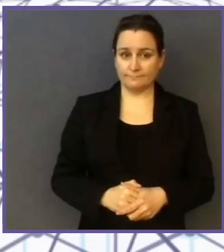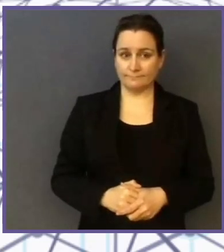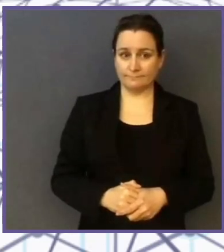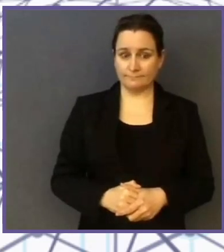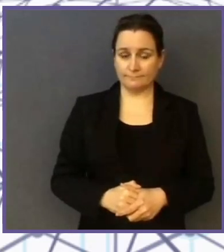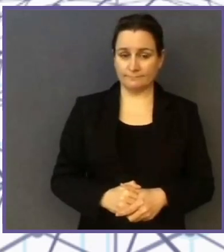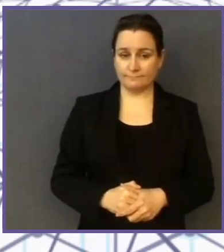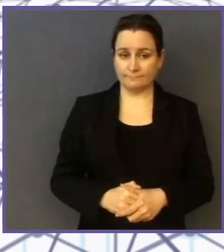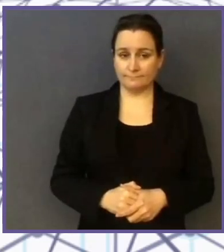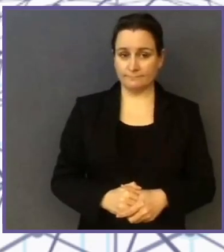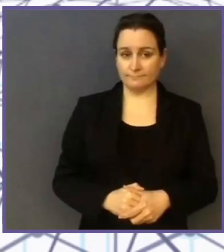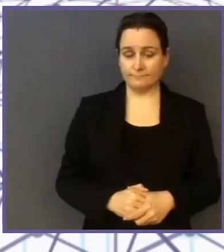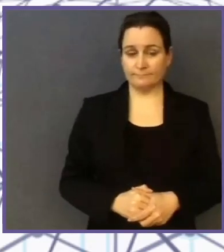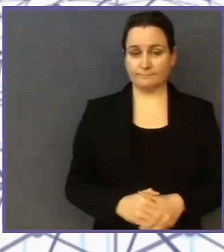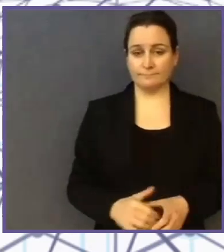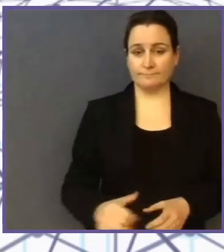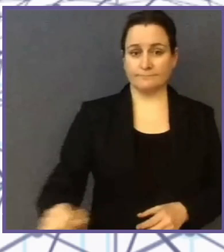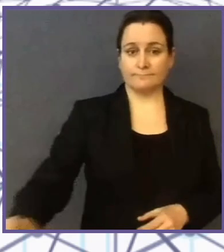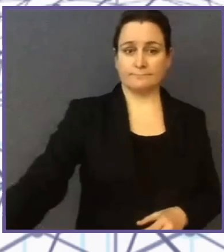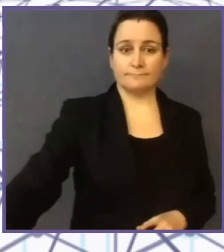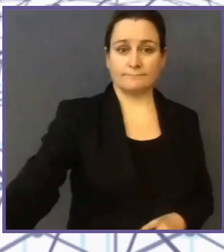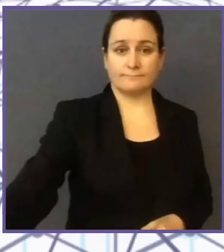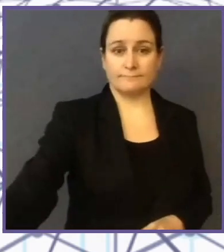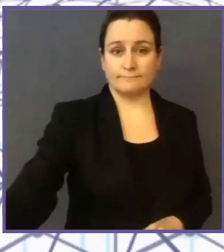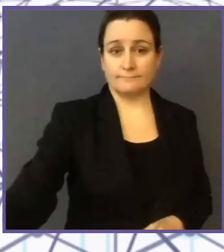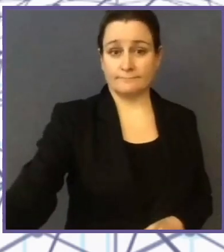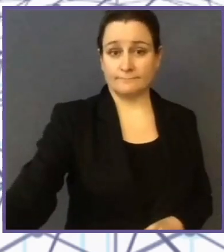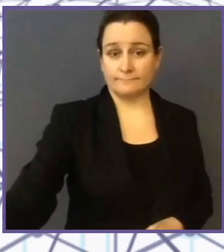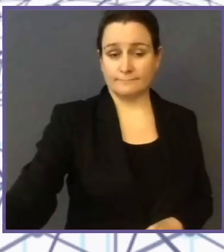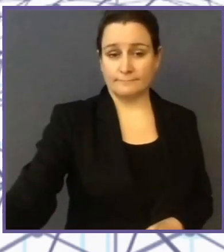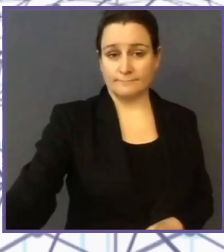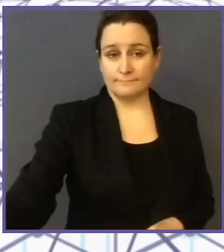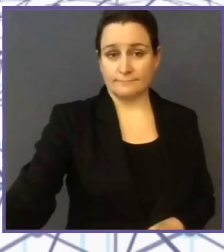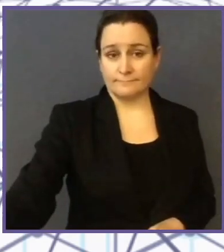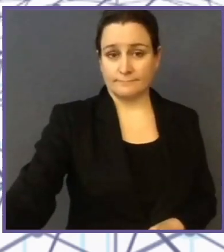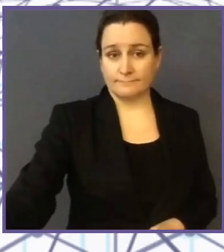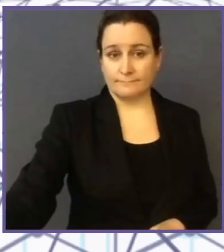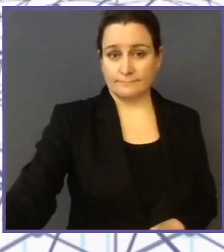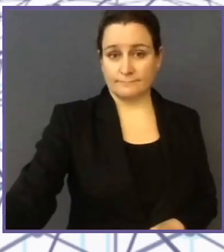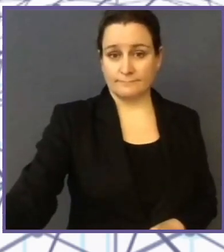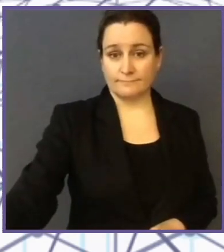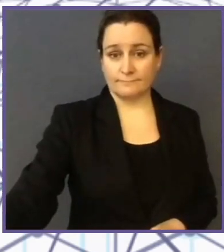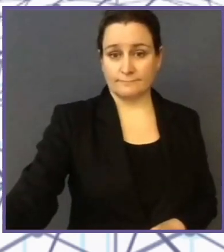But here, our mission is to develop a digital intervention tailored precisely to the functional